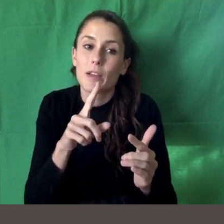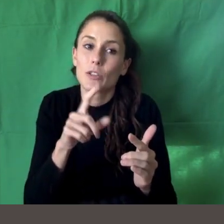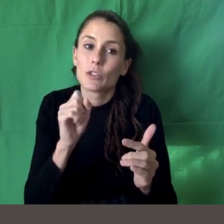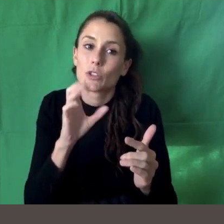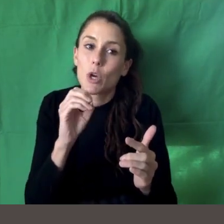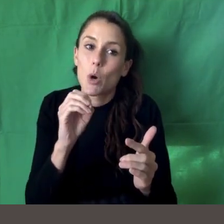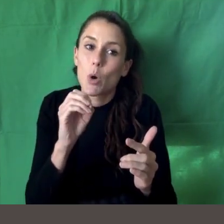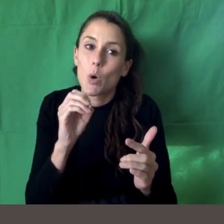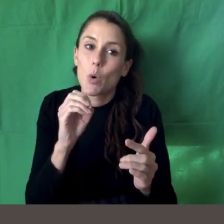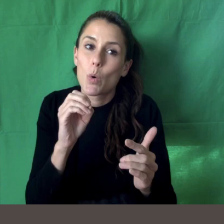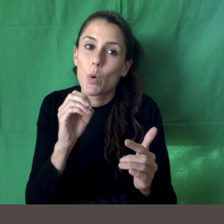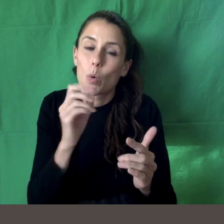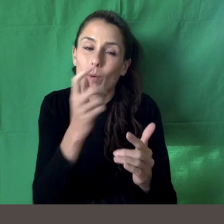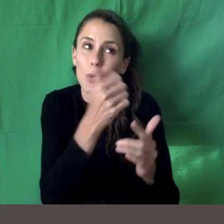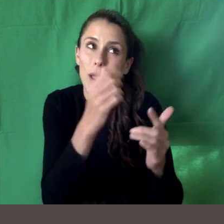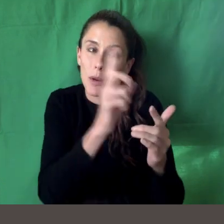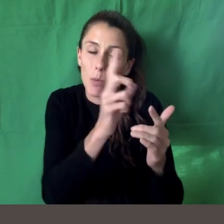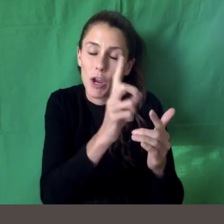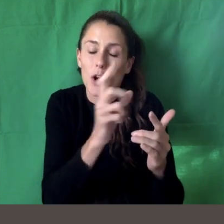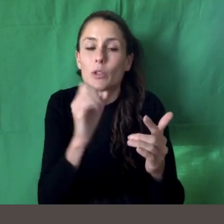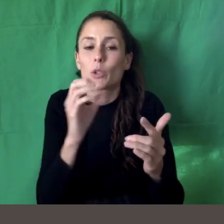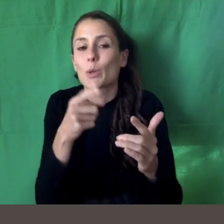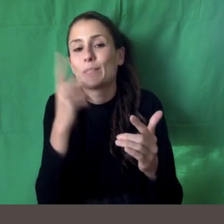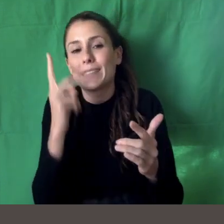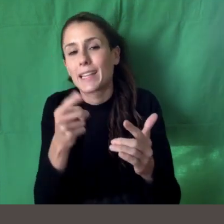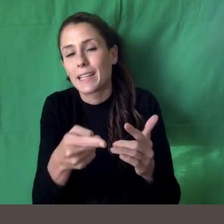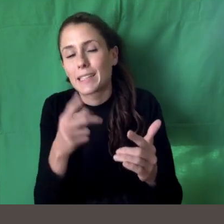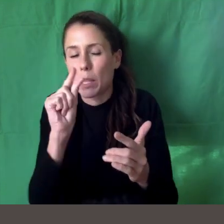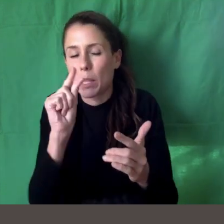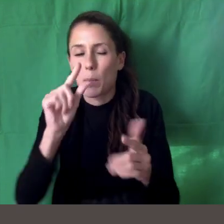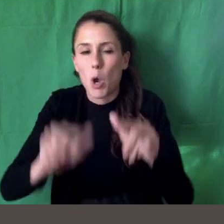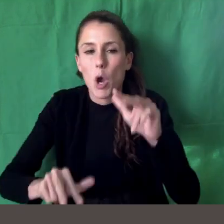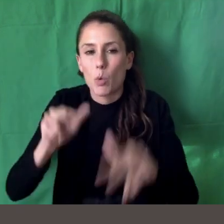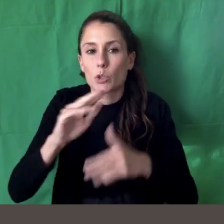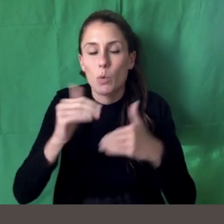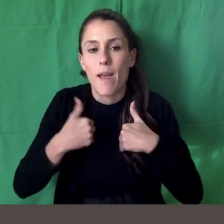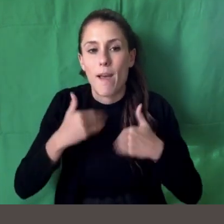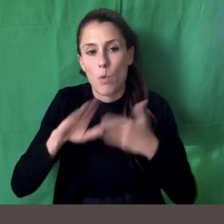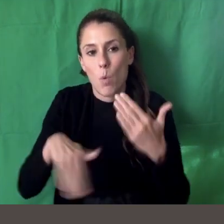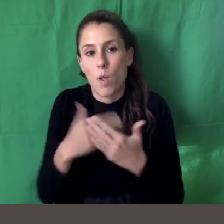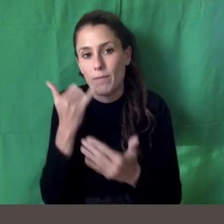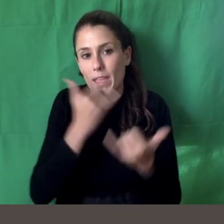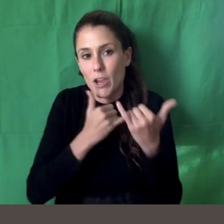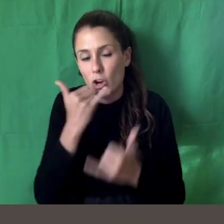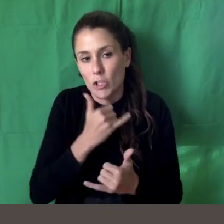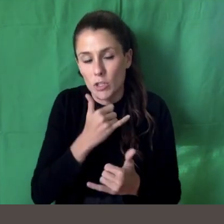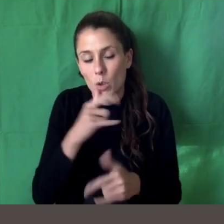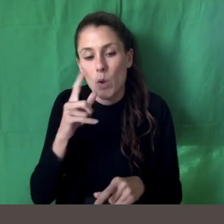so you can see in this implementation that it's a bit awkward to handle all these errors and you